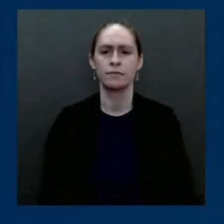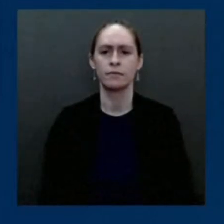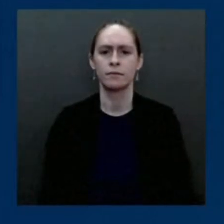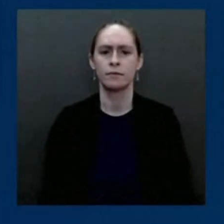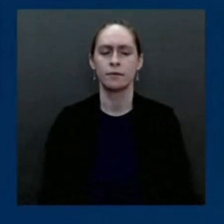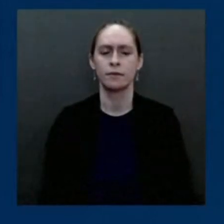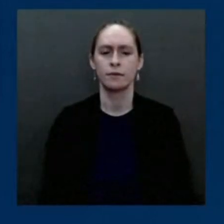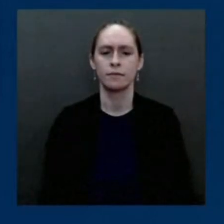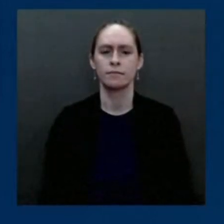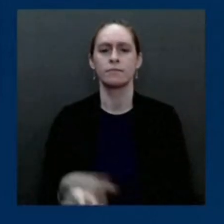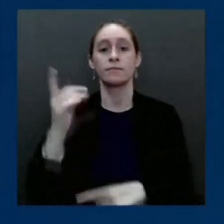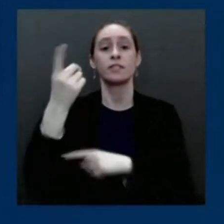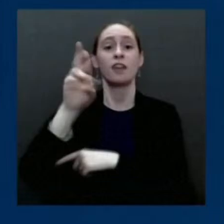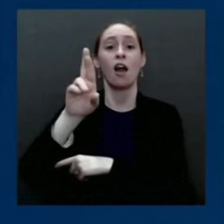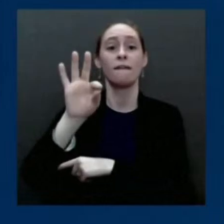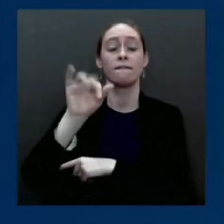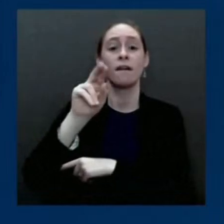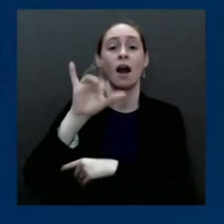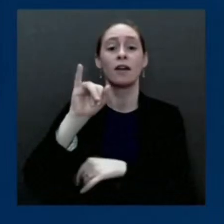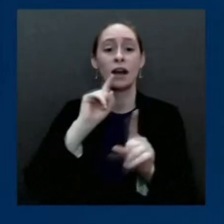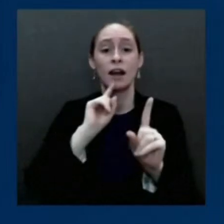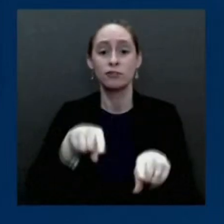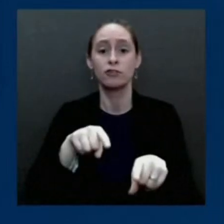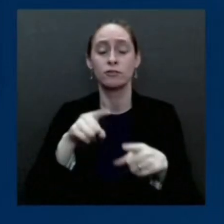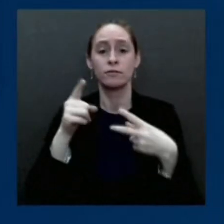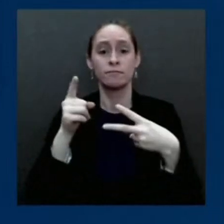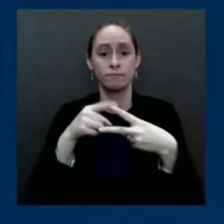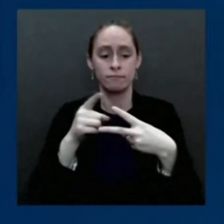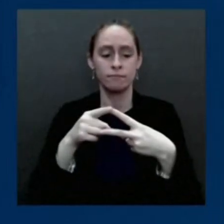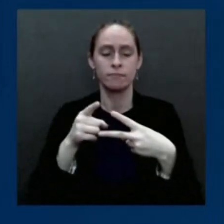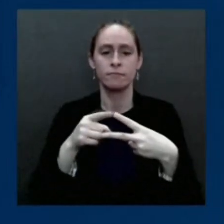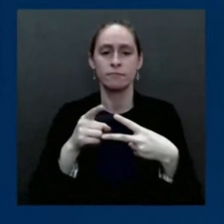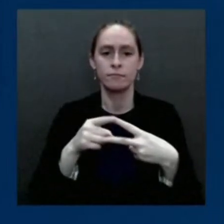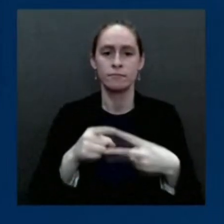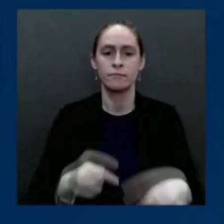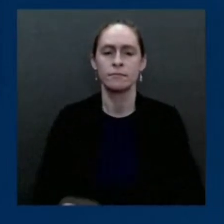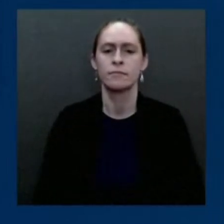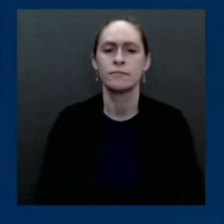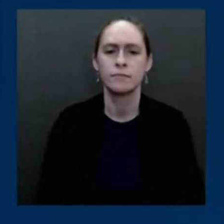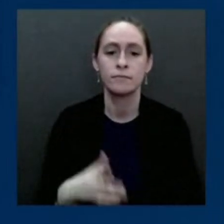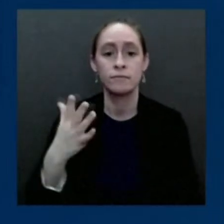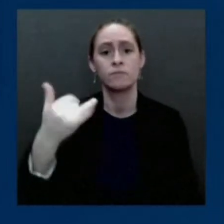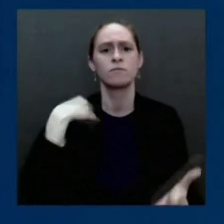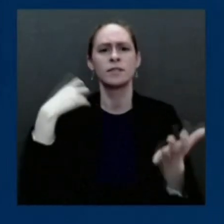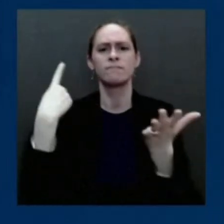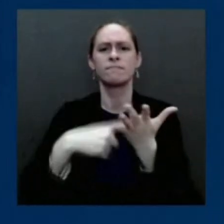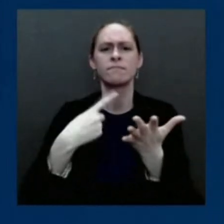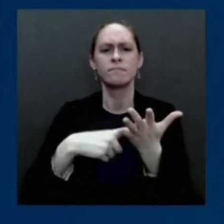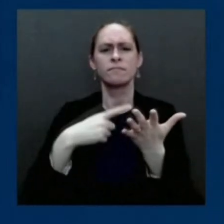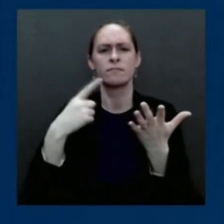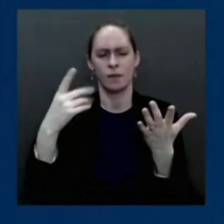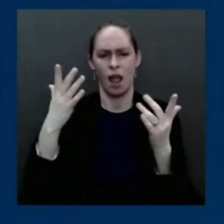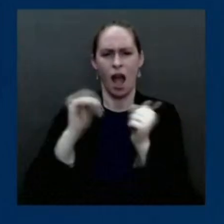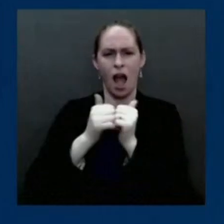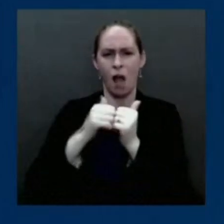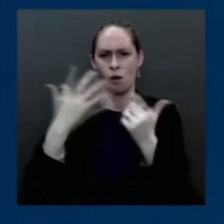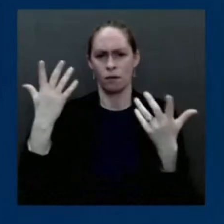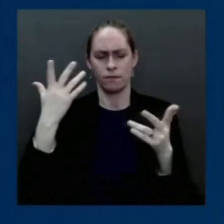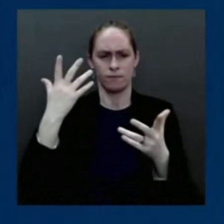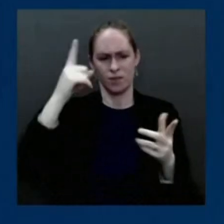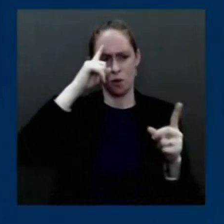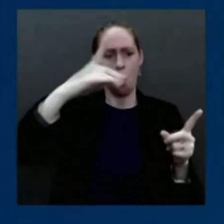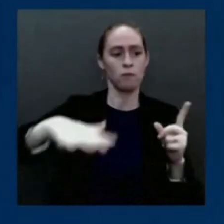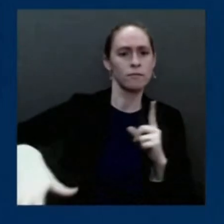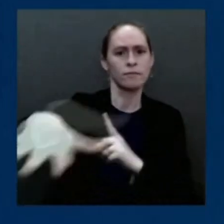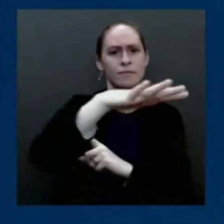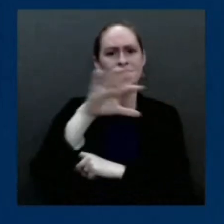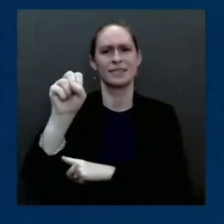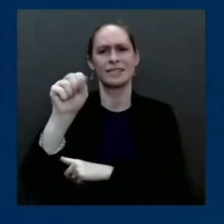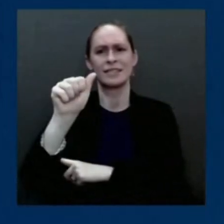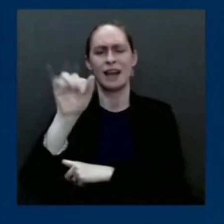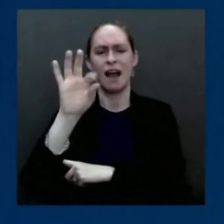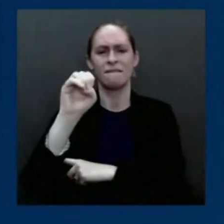I HAD SAID AND I'LL SAY IT AGAI